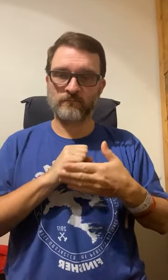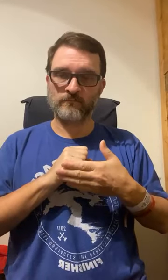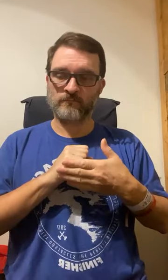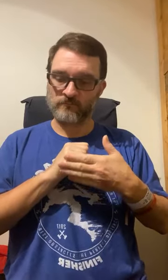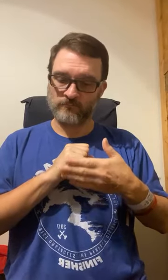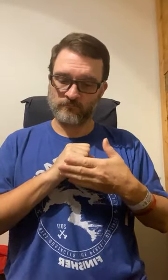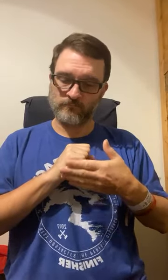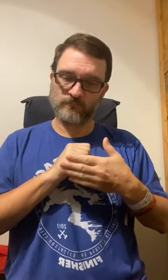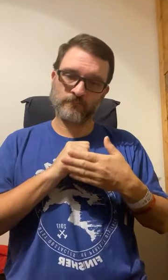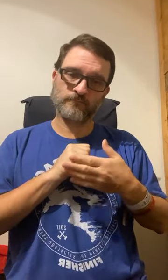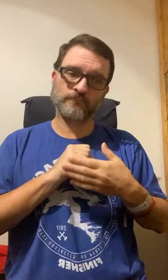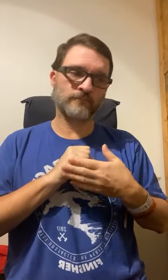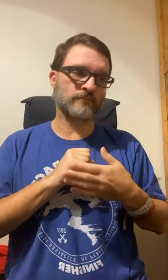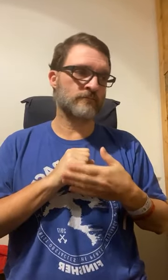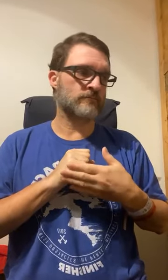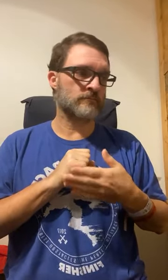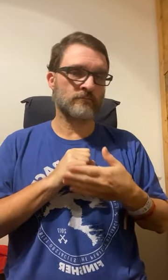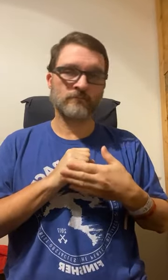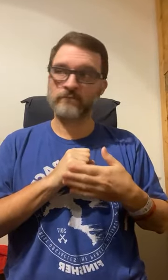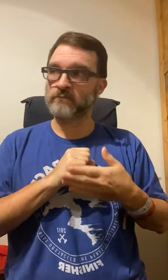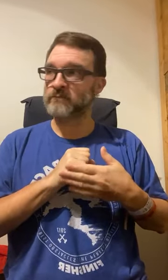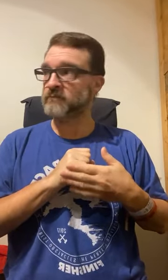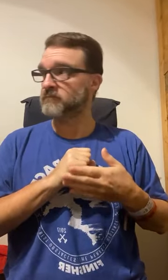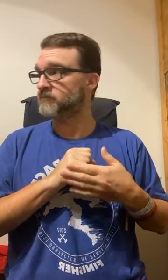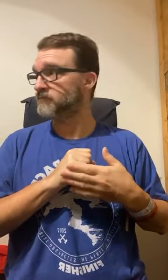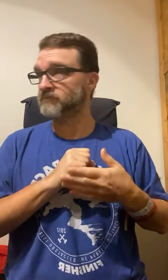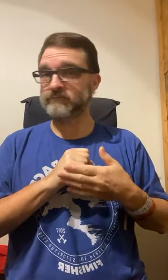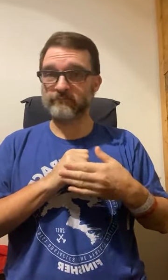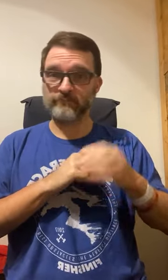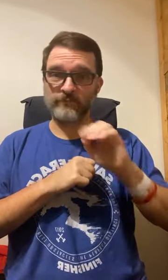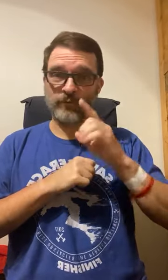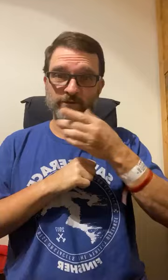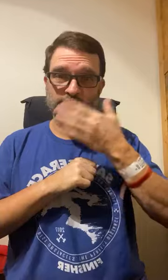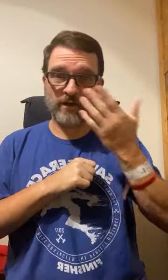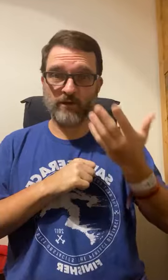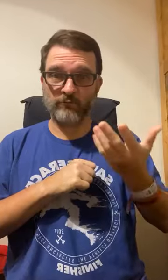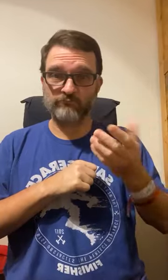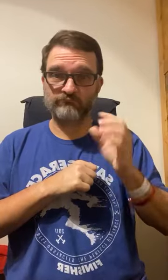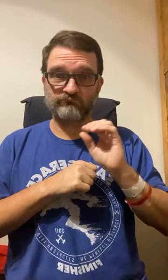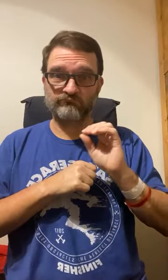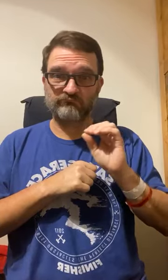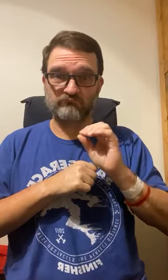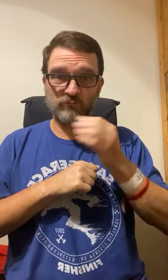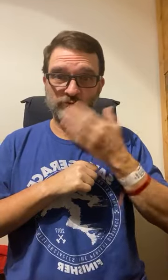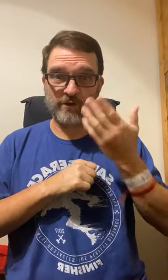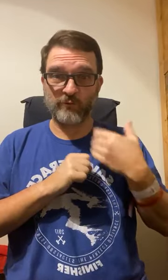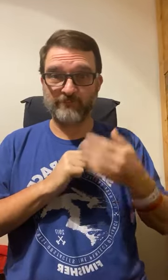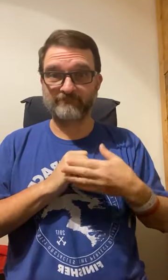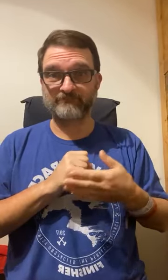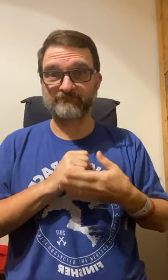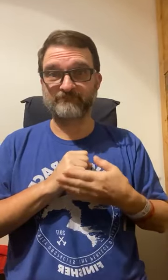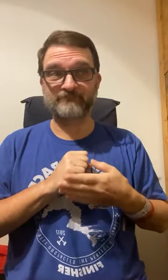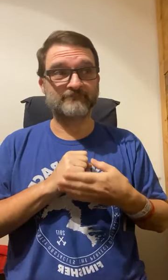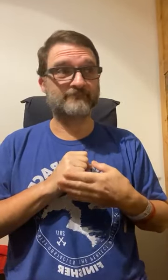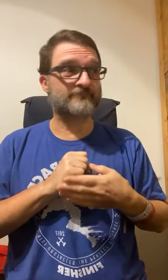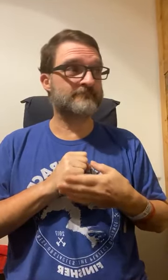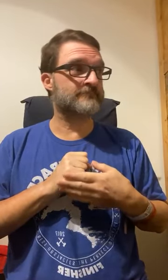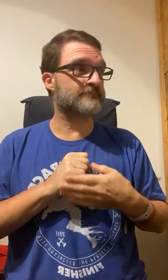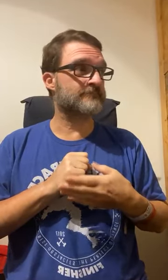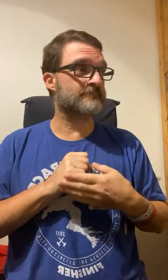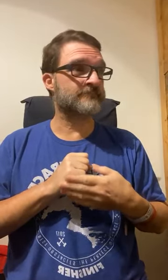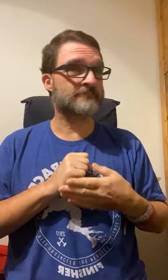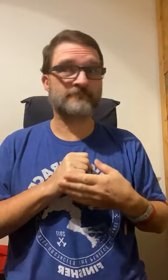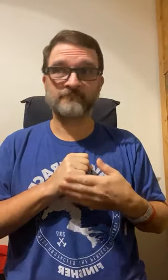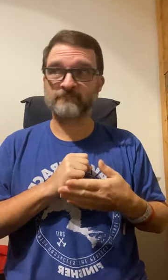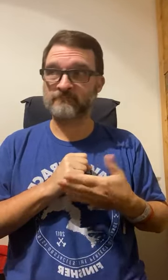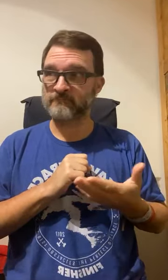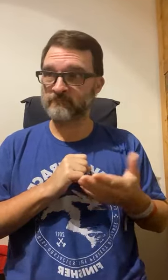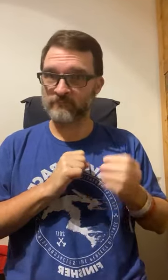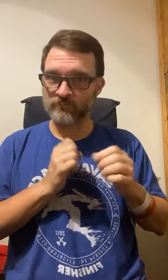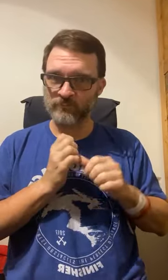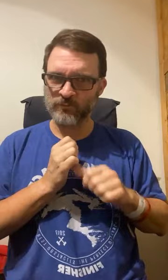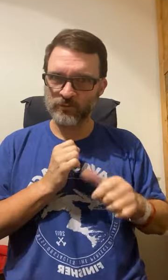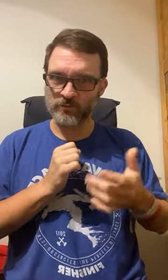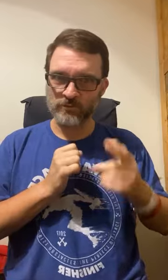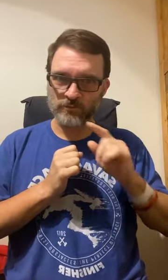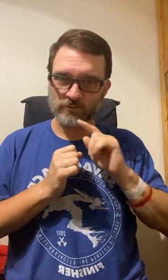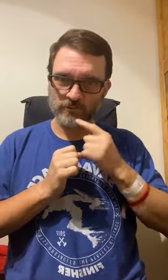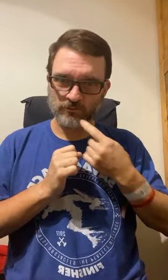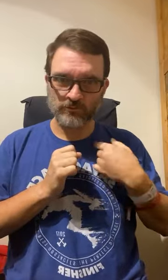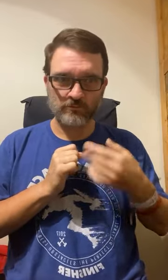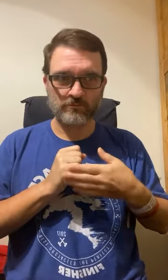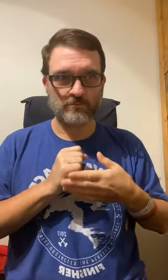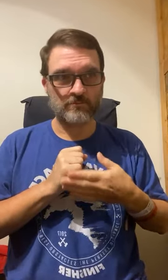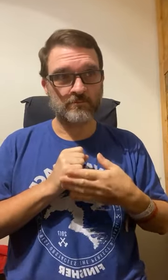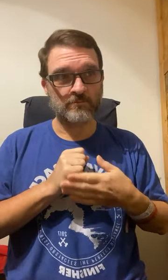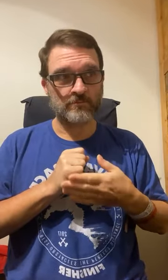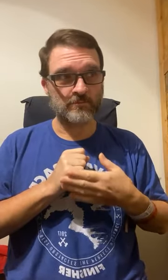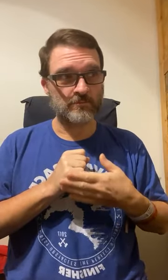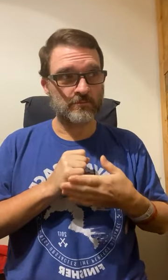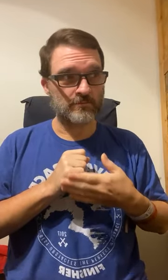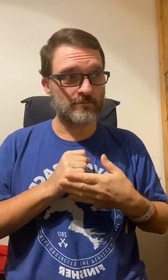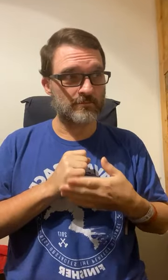I kept on doing a lot of farting. No one smelled it. There was no smell. No bowel movement came out, just a lot of gas.